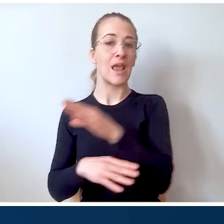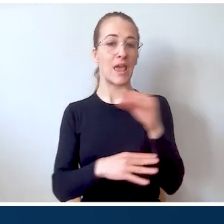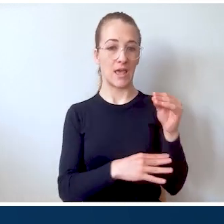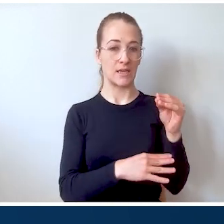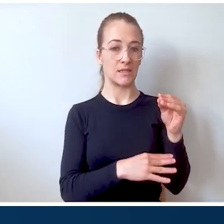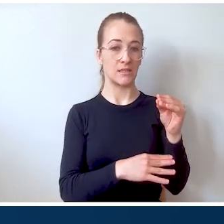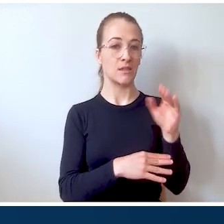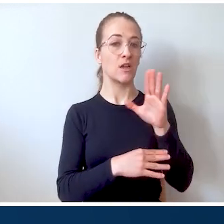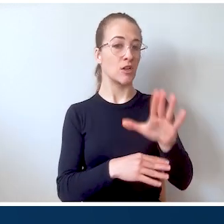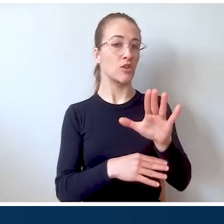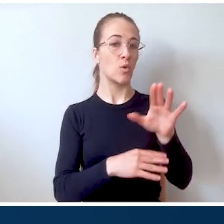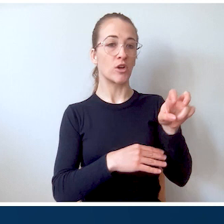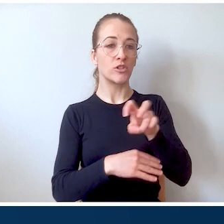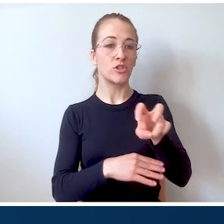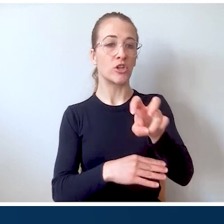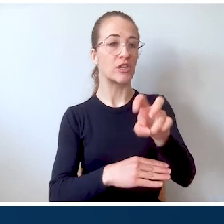and your journey afterwards.